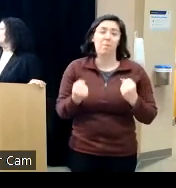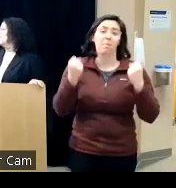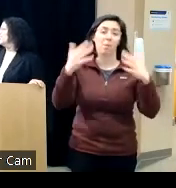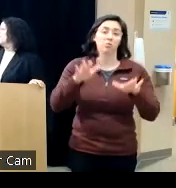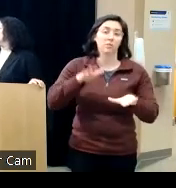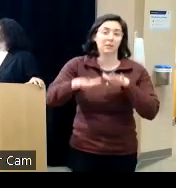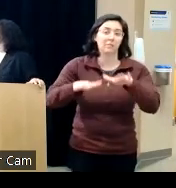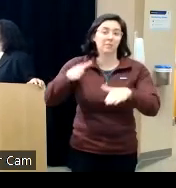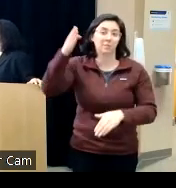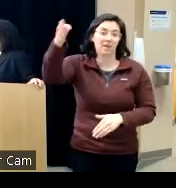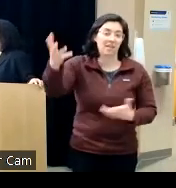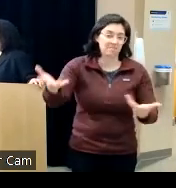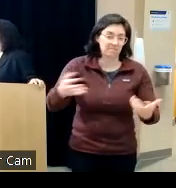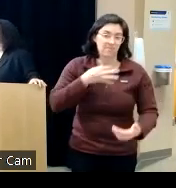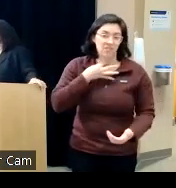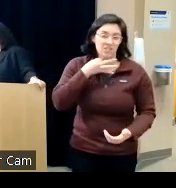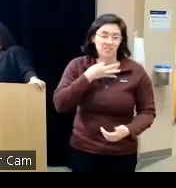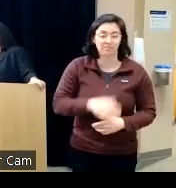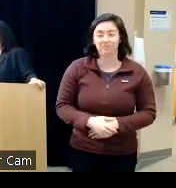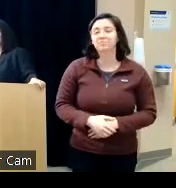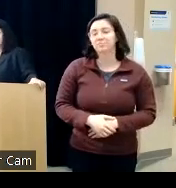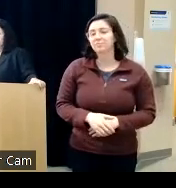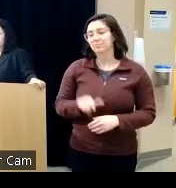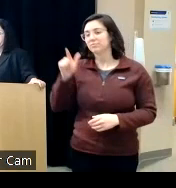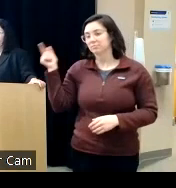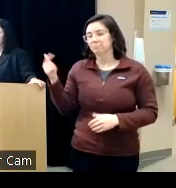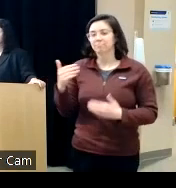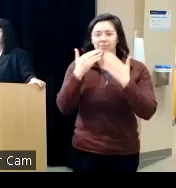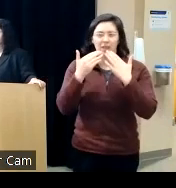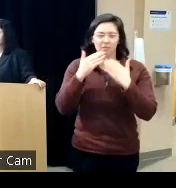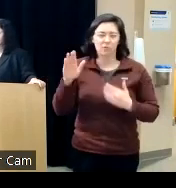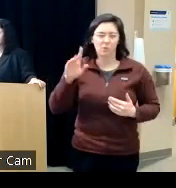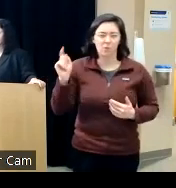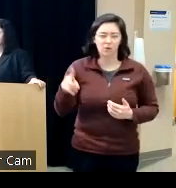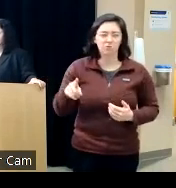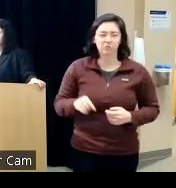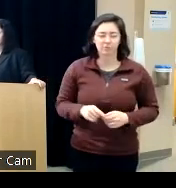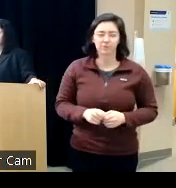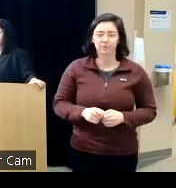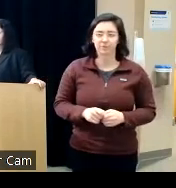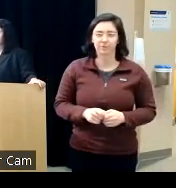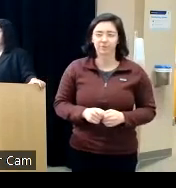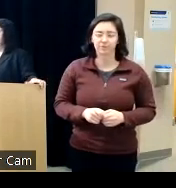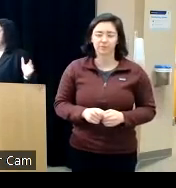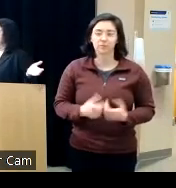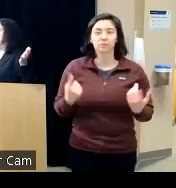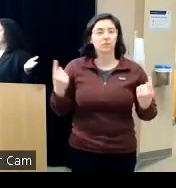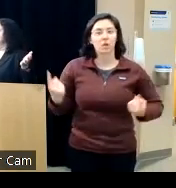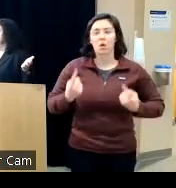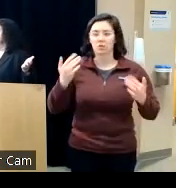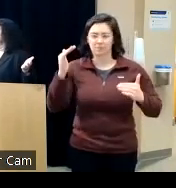yeah but just curious about that thank you for the question um so there's always this balance